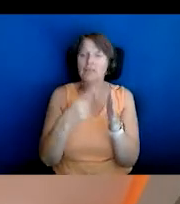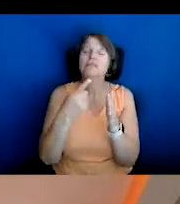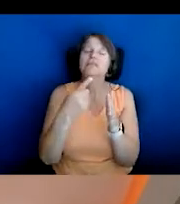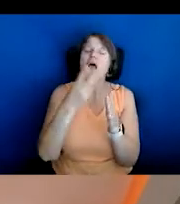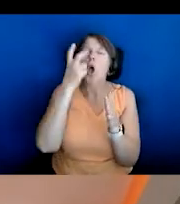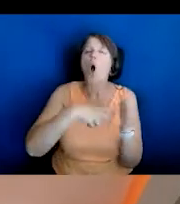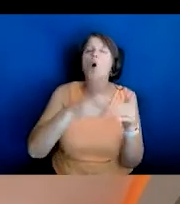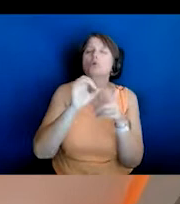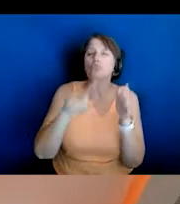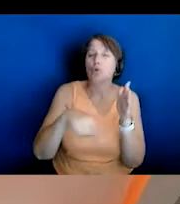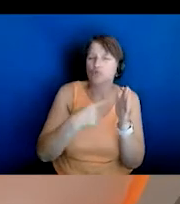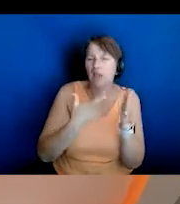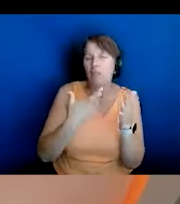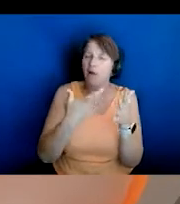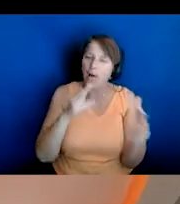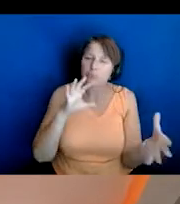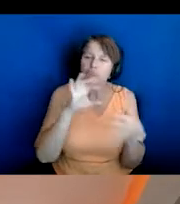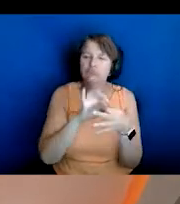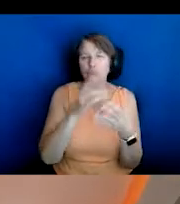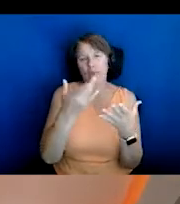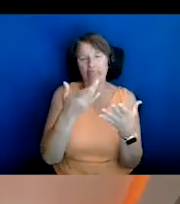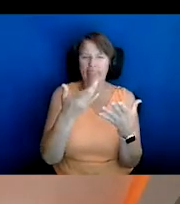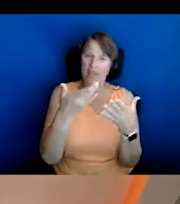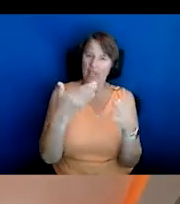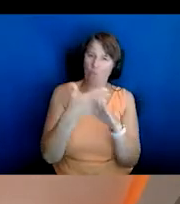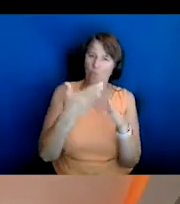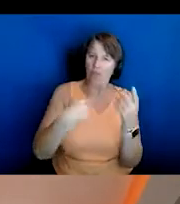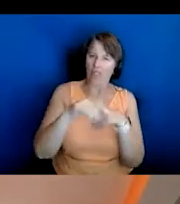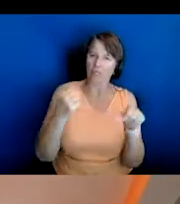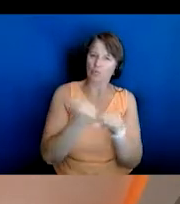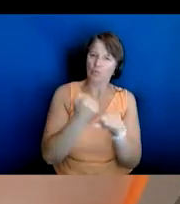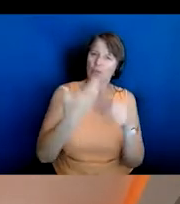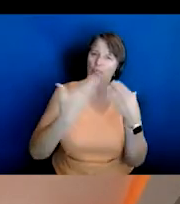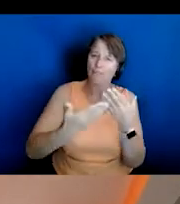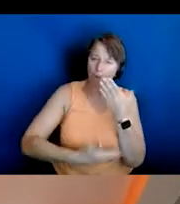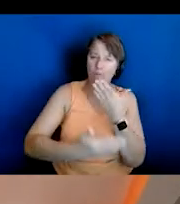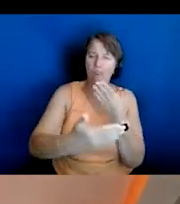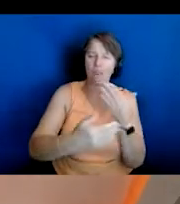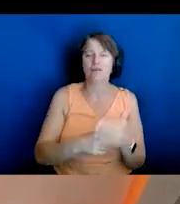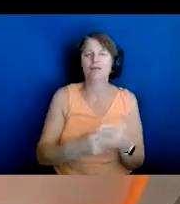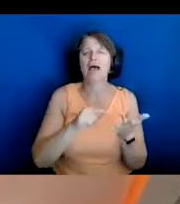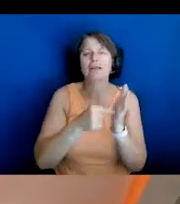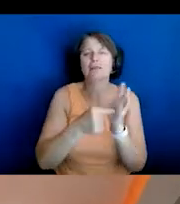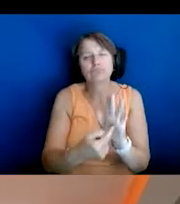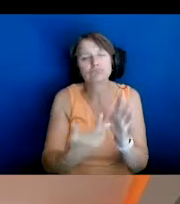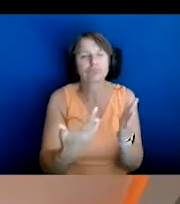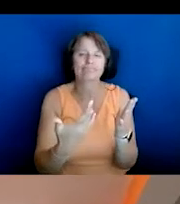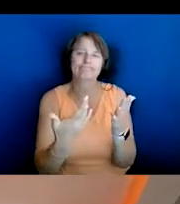resonates with the present work we're doing. And it sort of shows kind of an arc of the